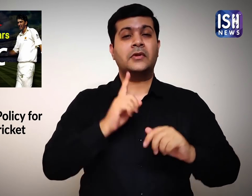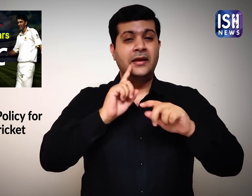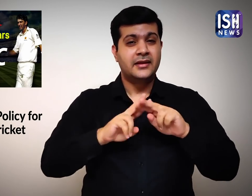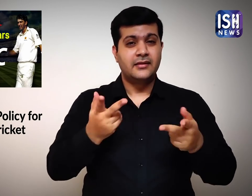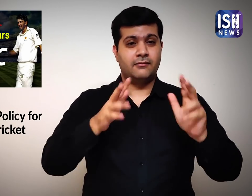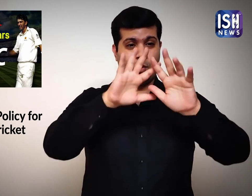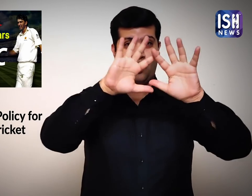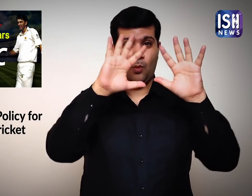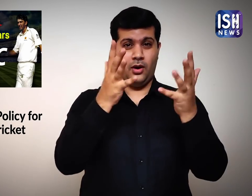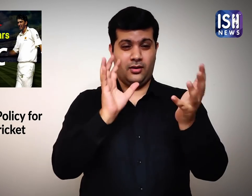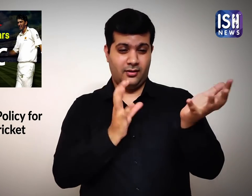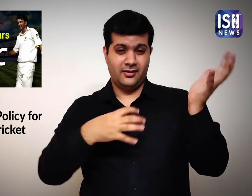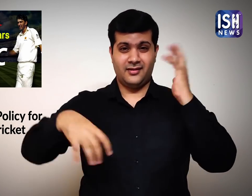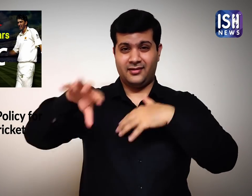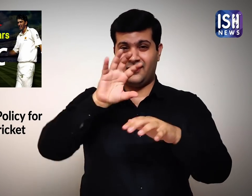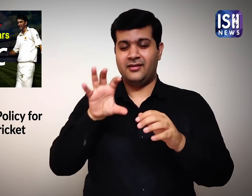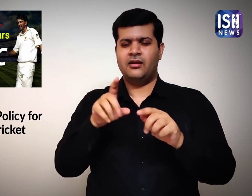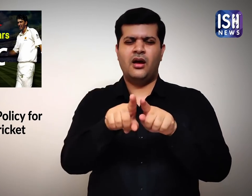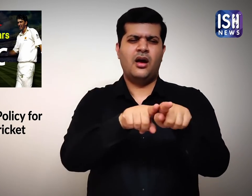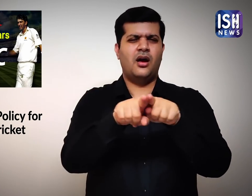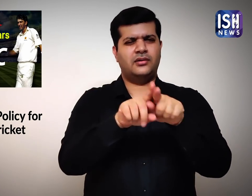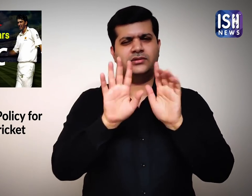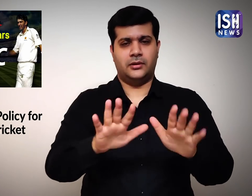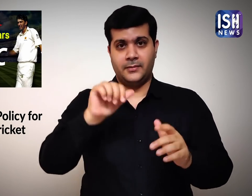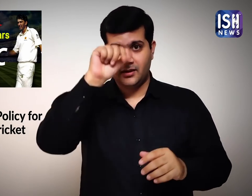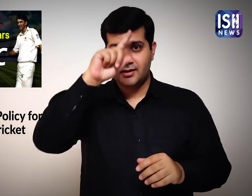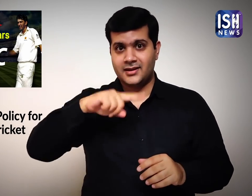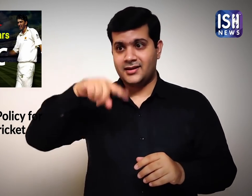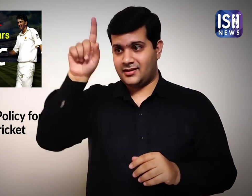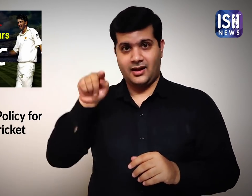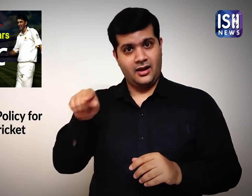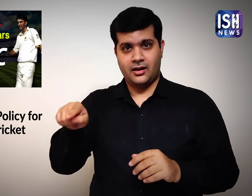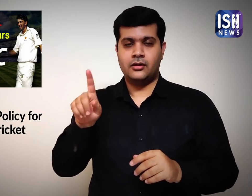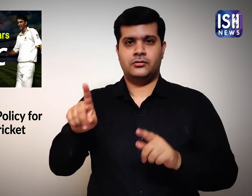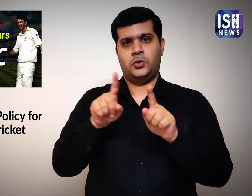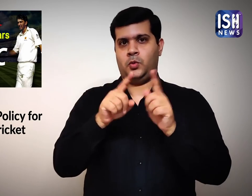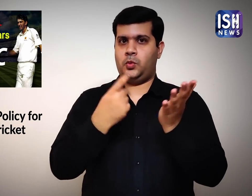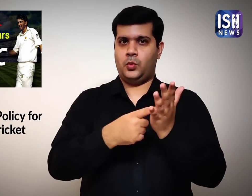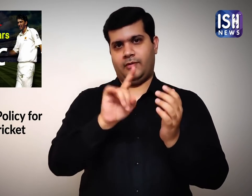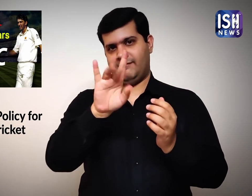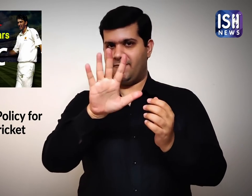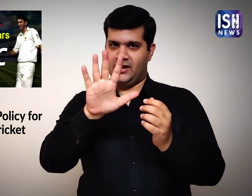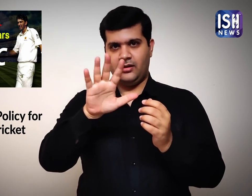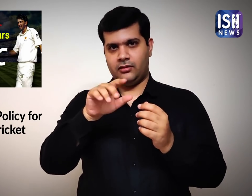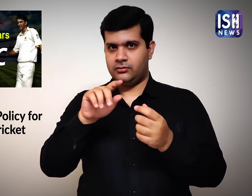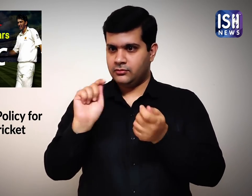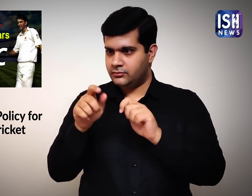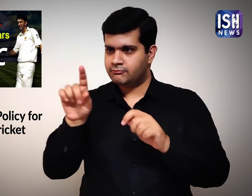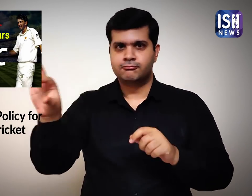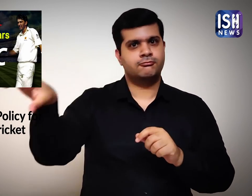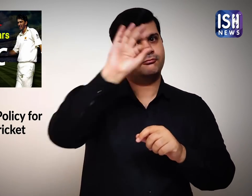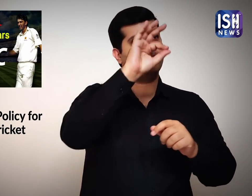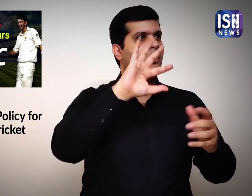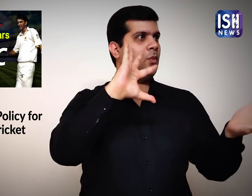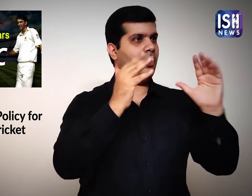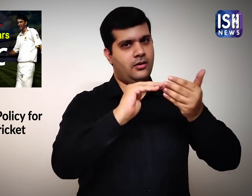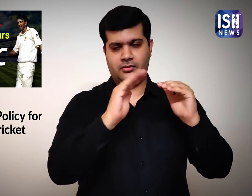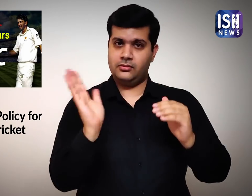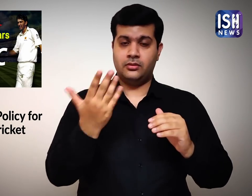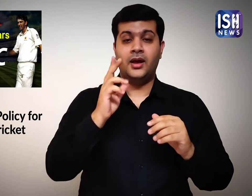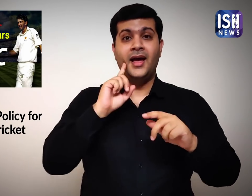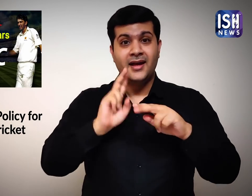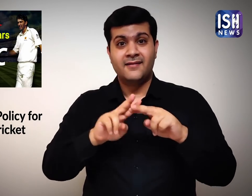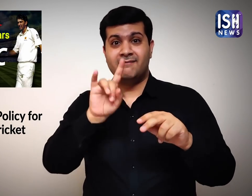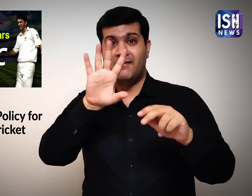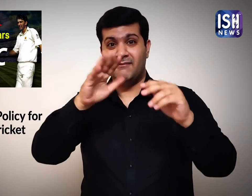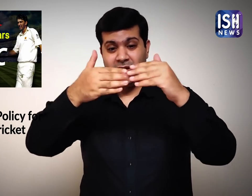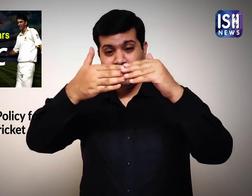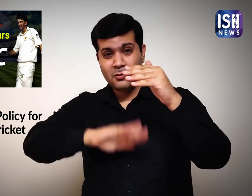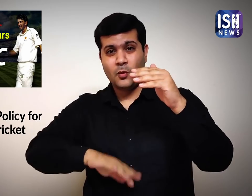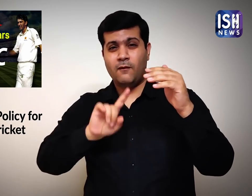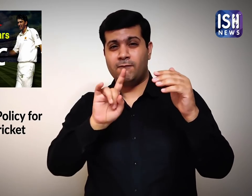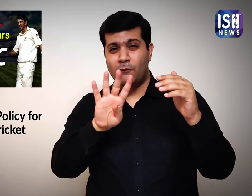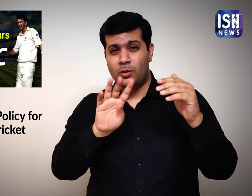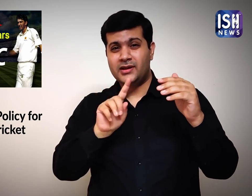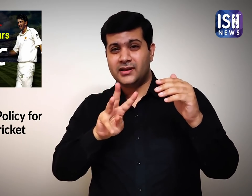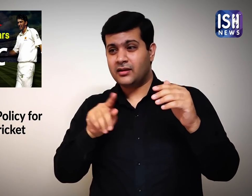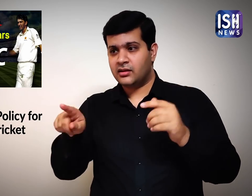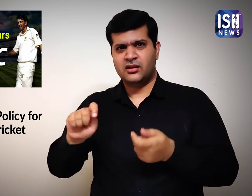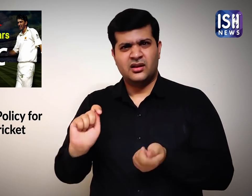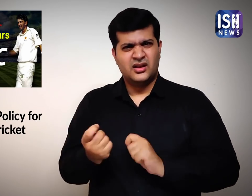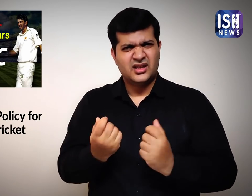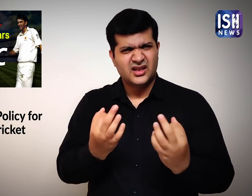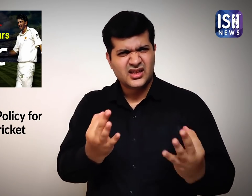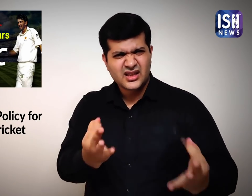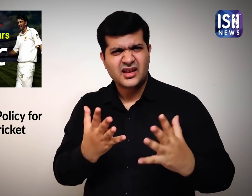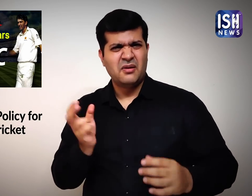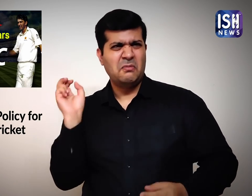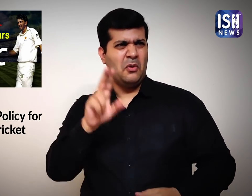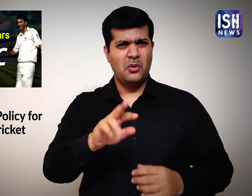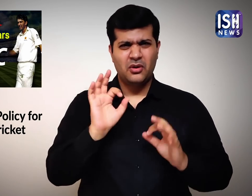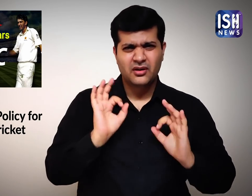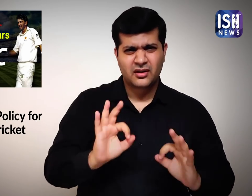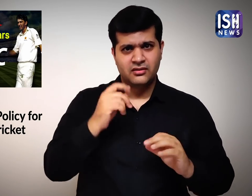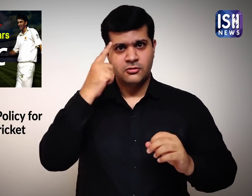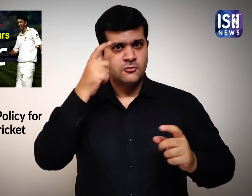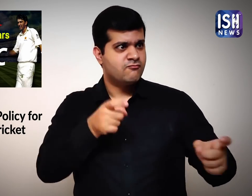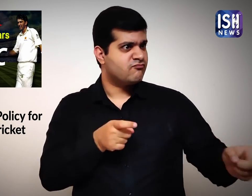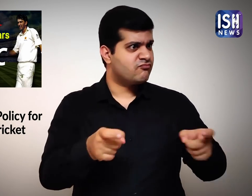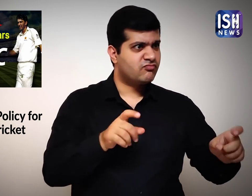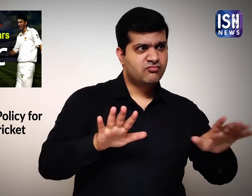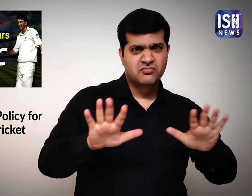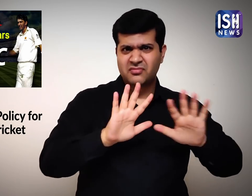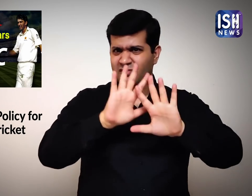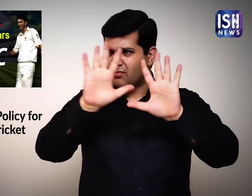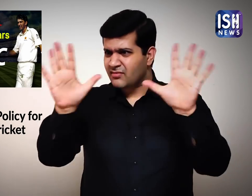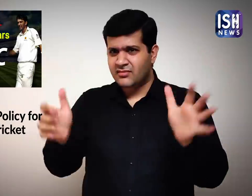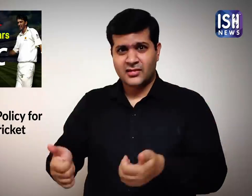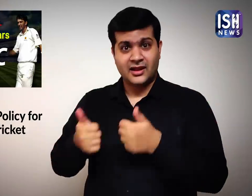If there is an exceptional player below 15, for example in India.